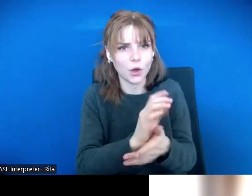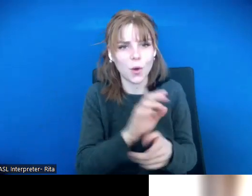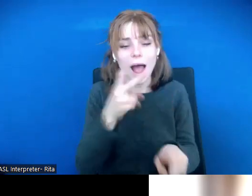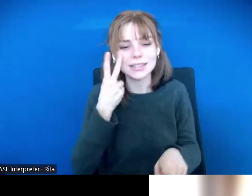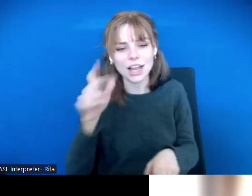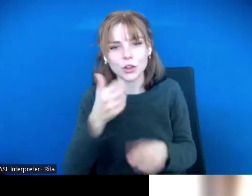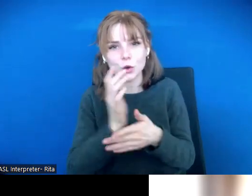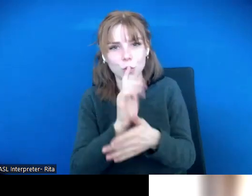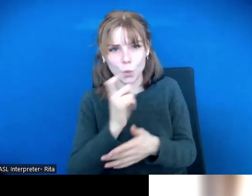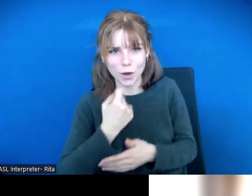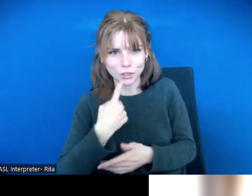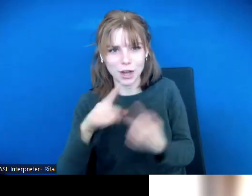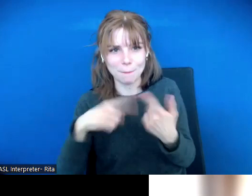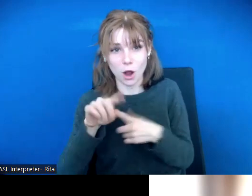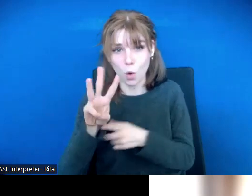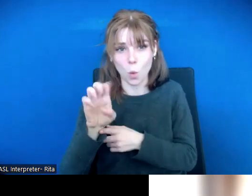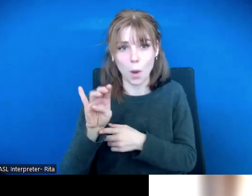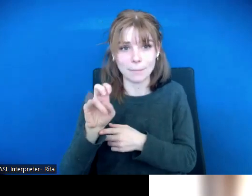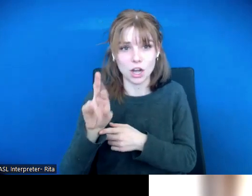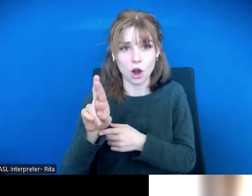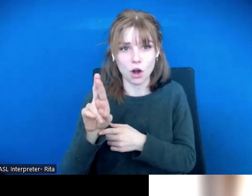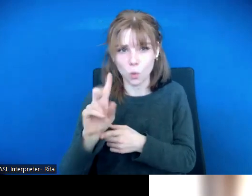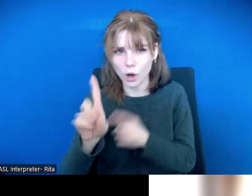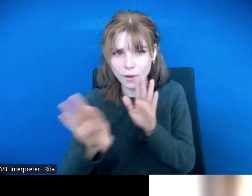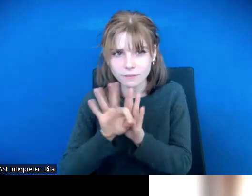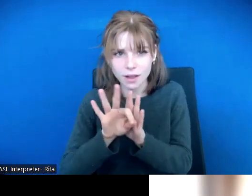don't necessarily want to borrow it, you can watch the videos.